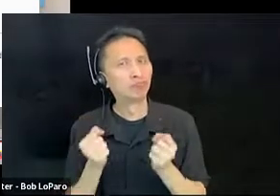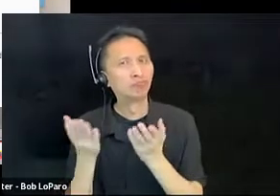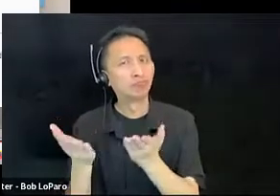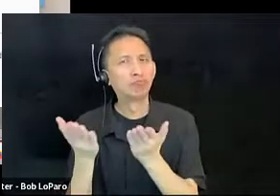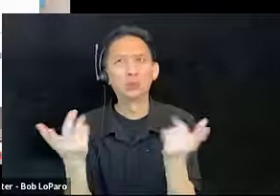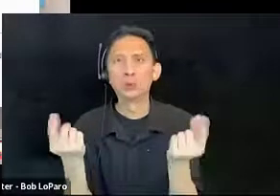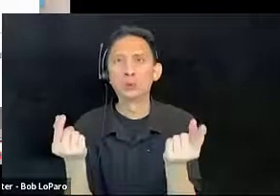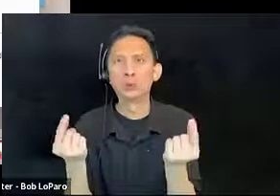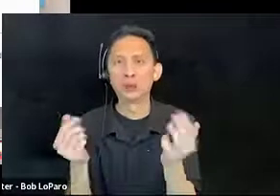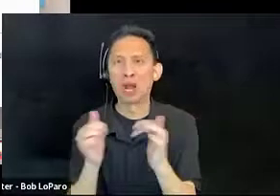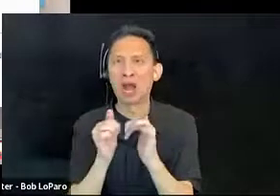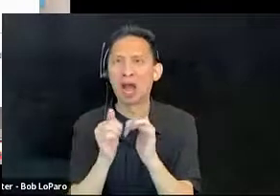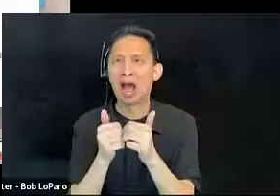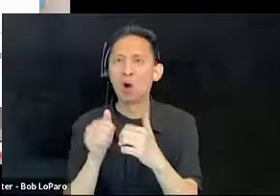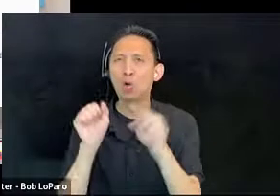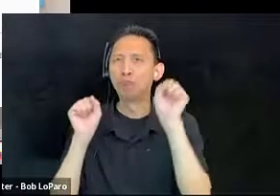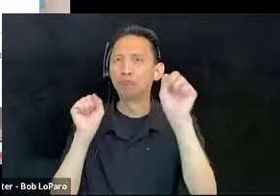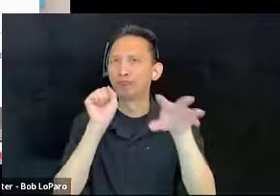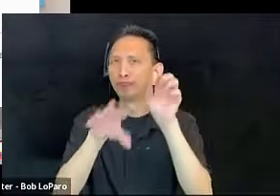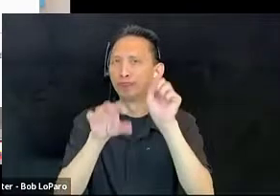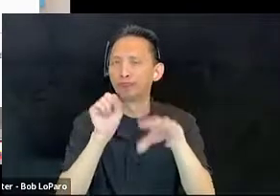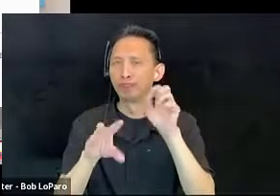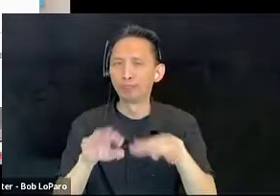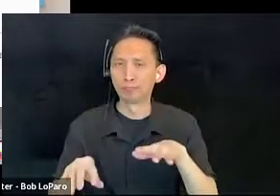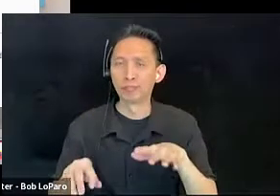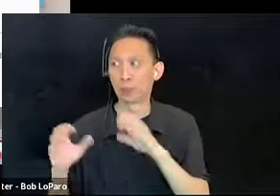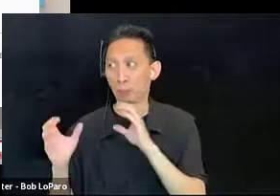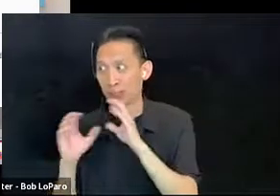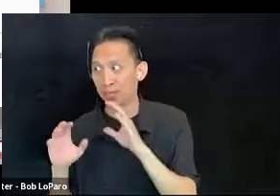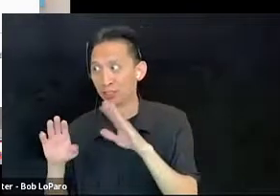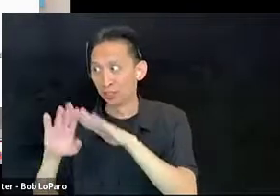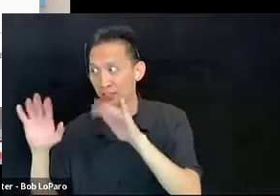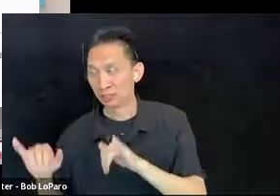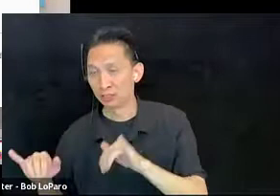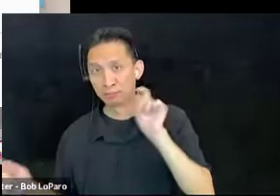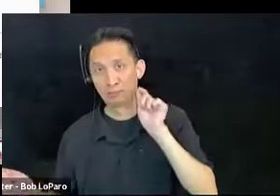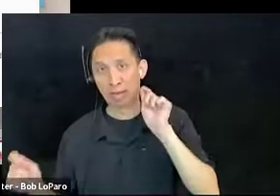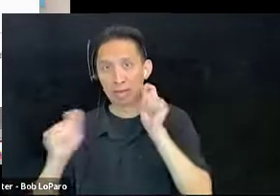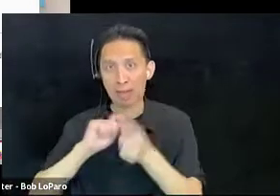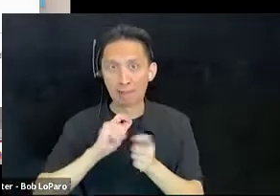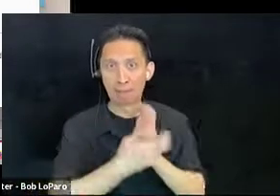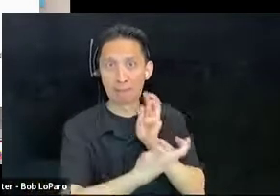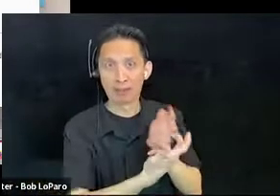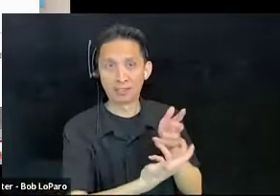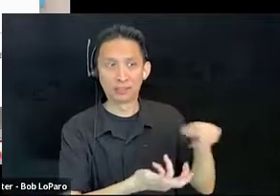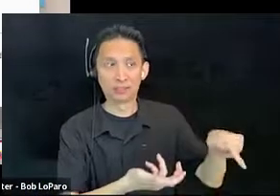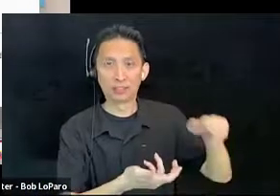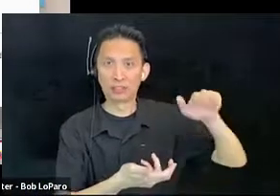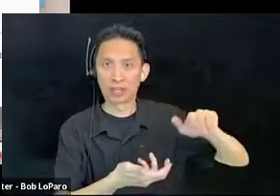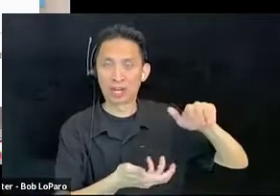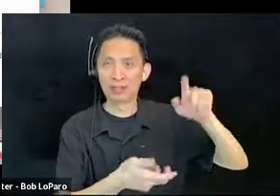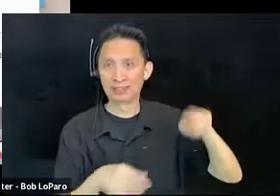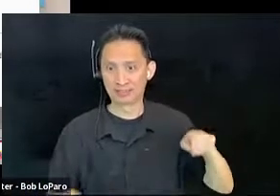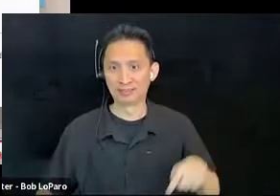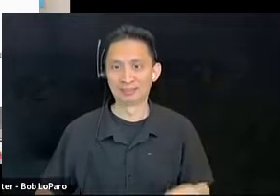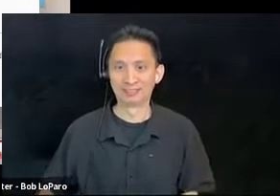specific appropriate communication systems for this child. And we made them little boxes so that you can check off